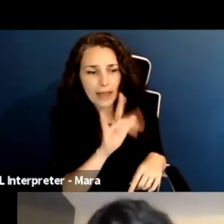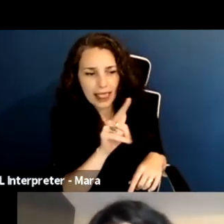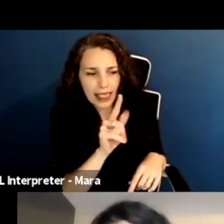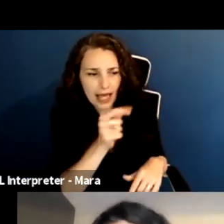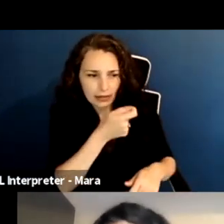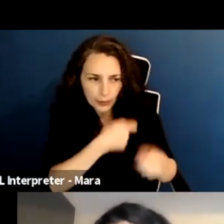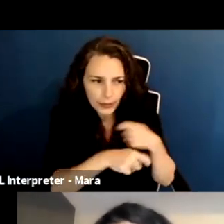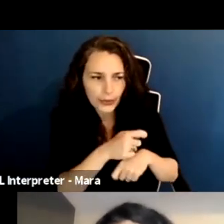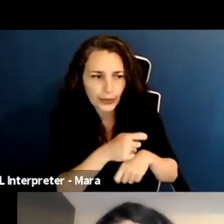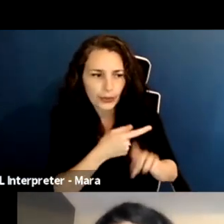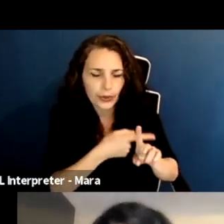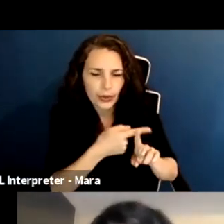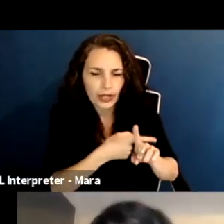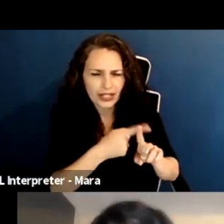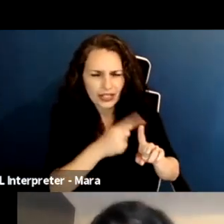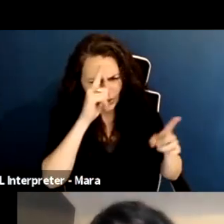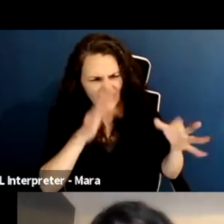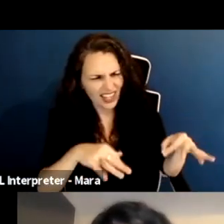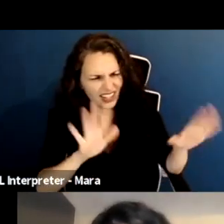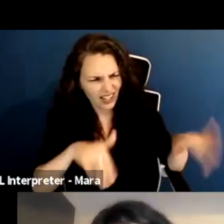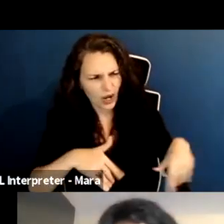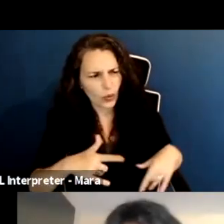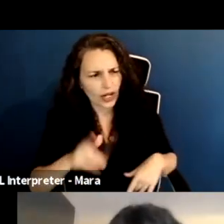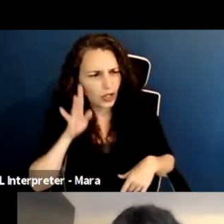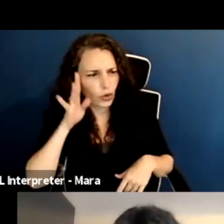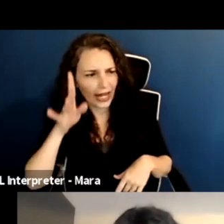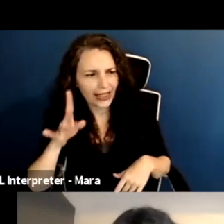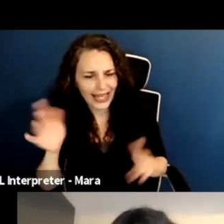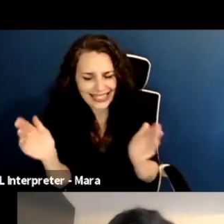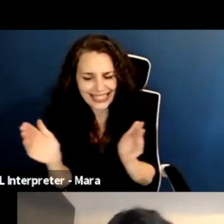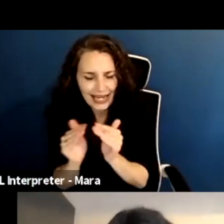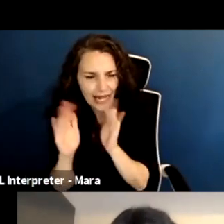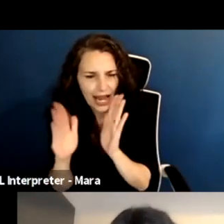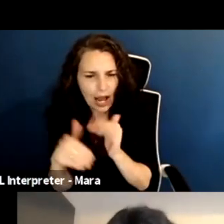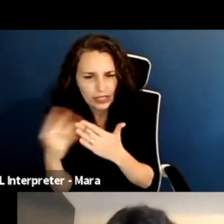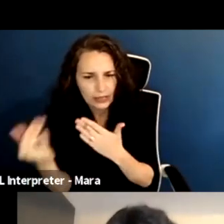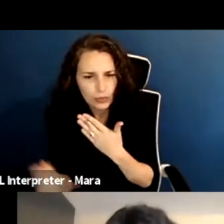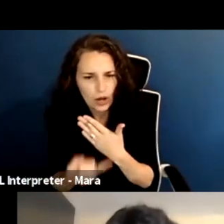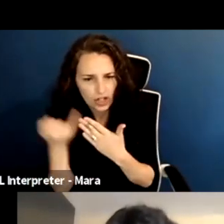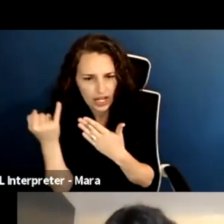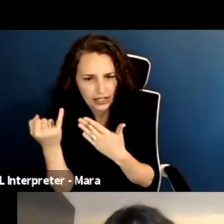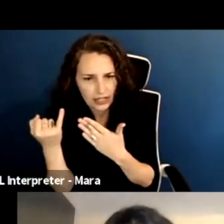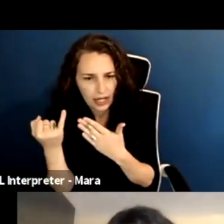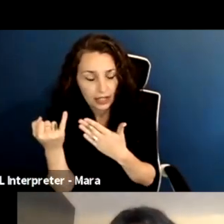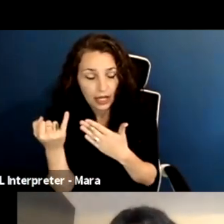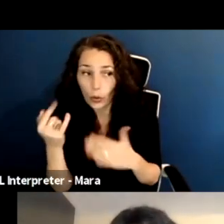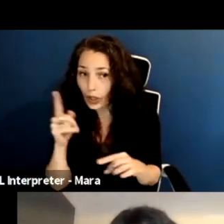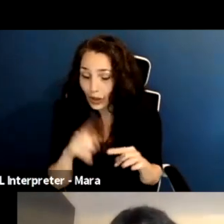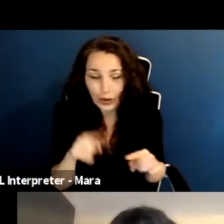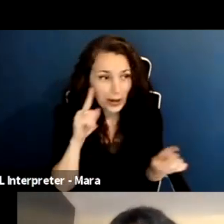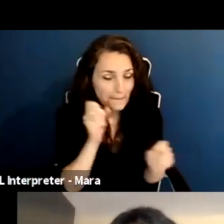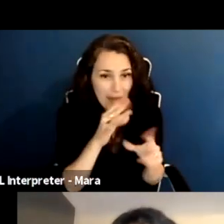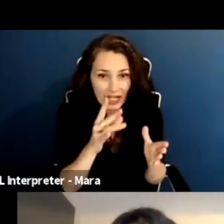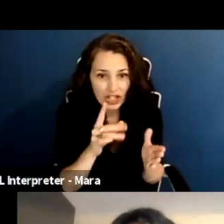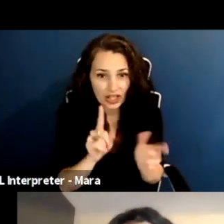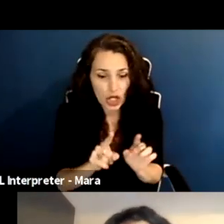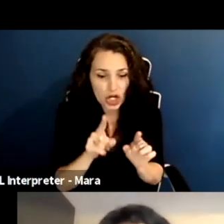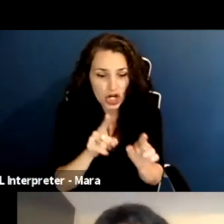and we never imagined that the GoFundMe would have taken off the way it did. We never imagined that our houses